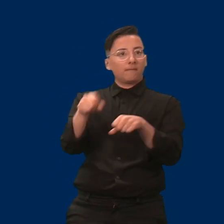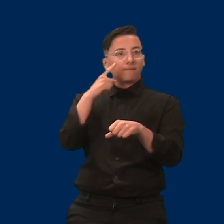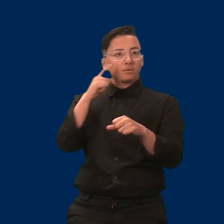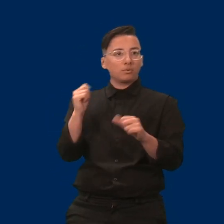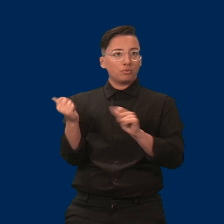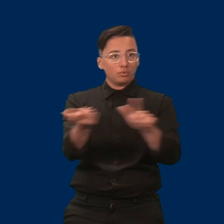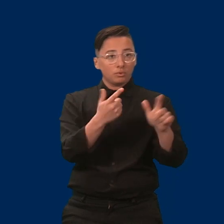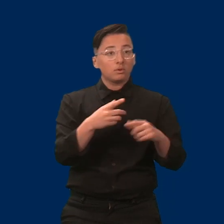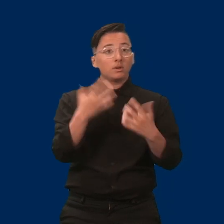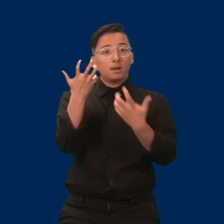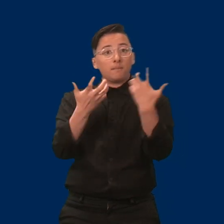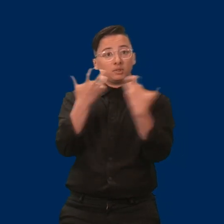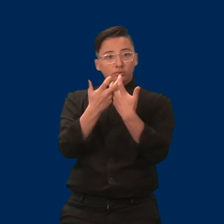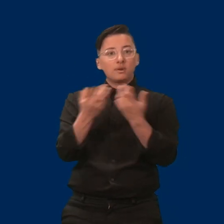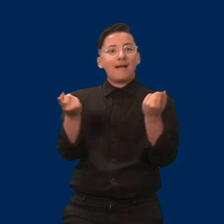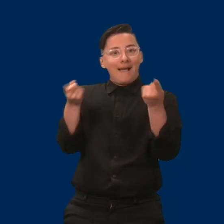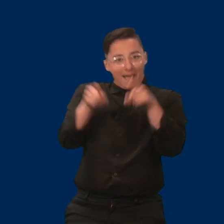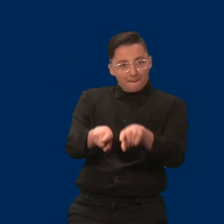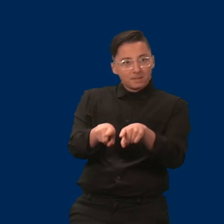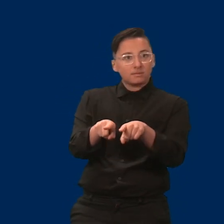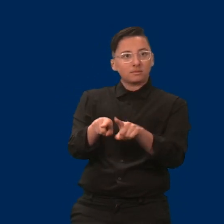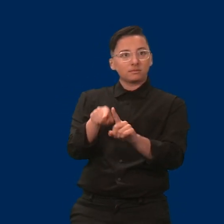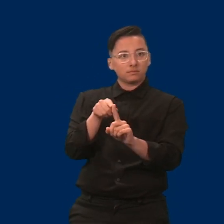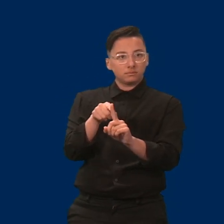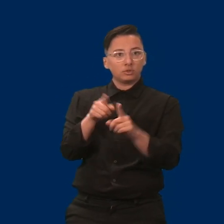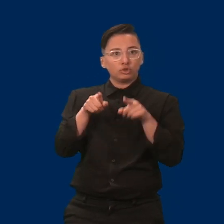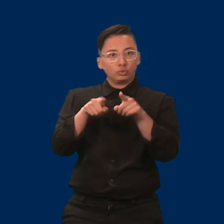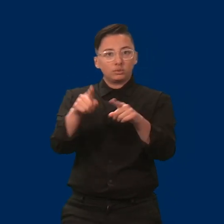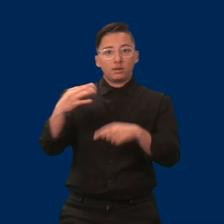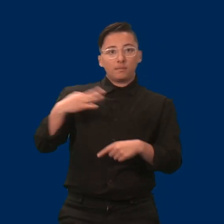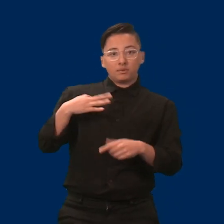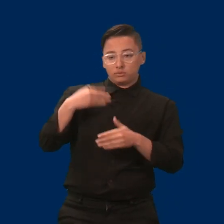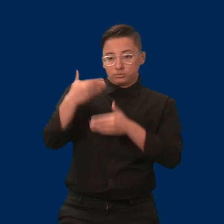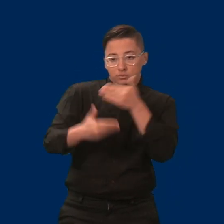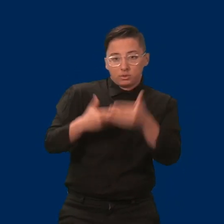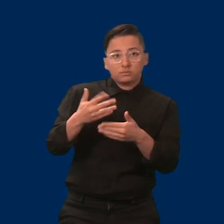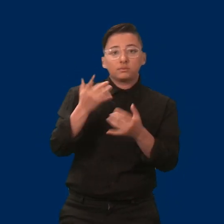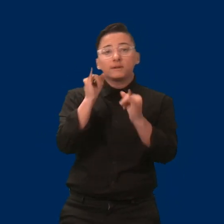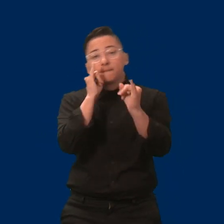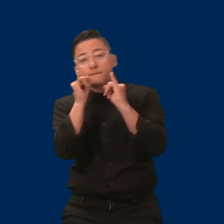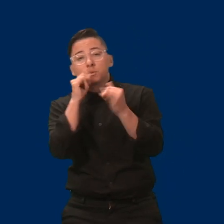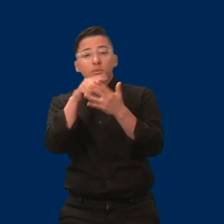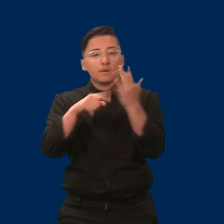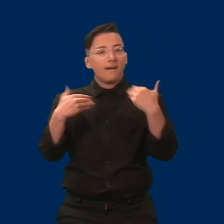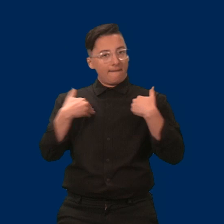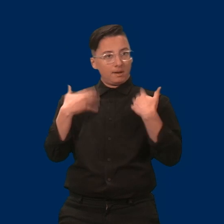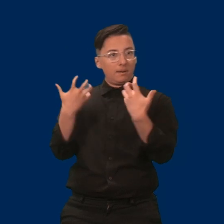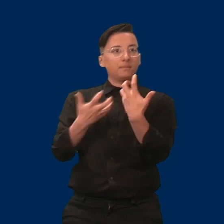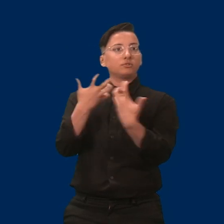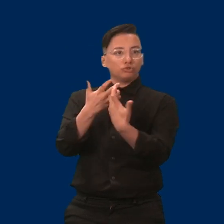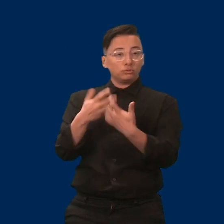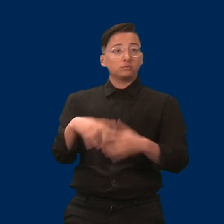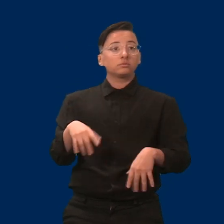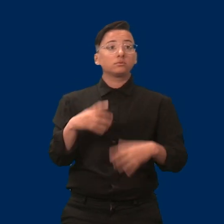created the 700 hour on the job program that we're talking about. And requires the inclusion of people